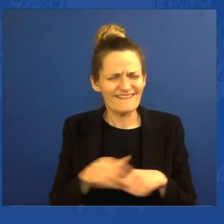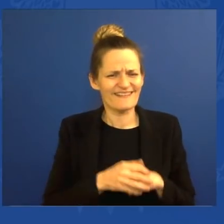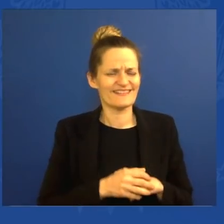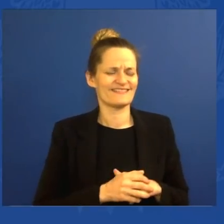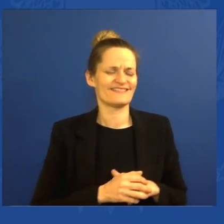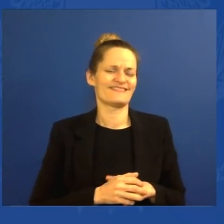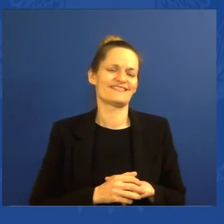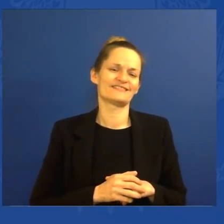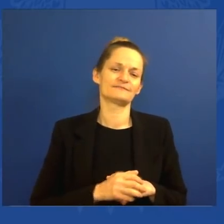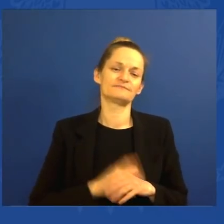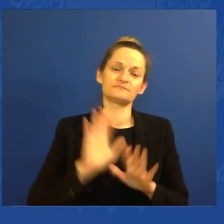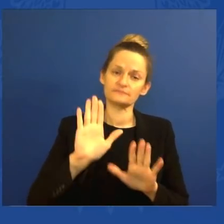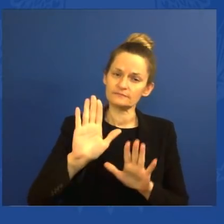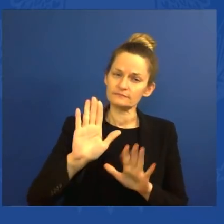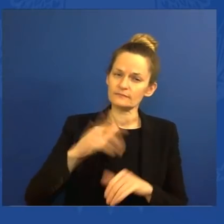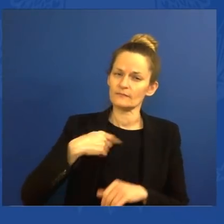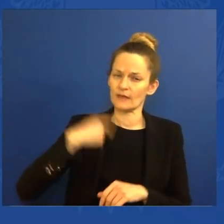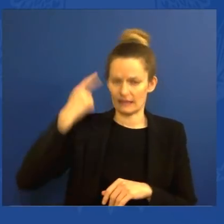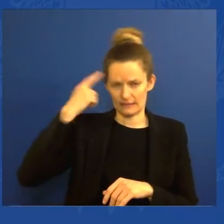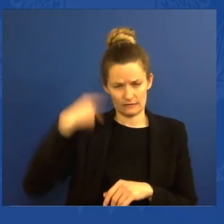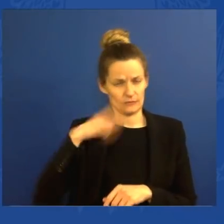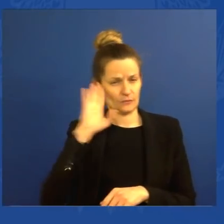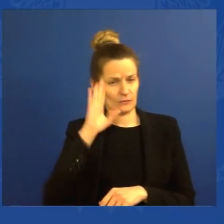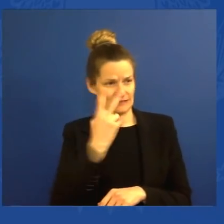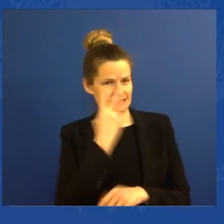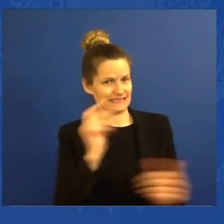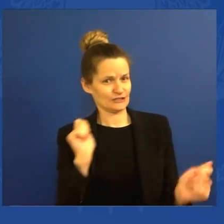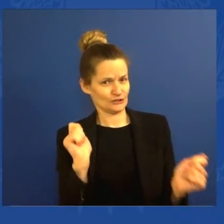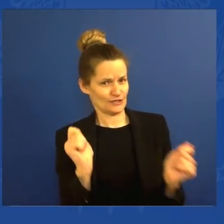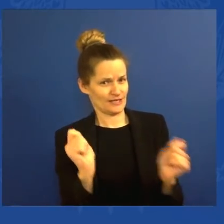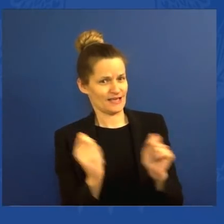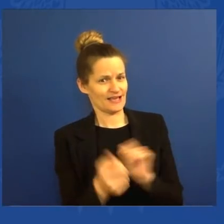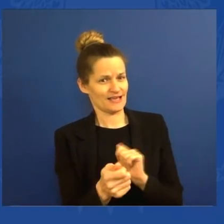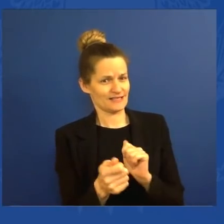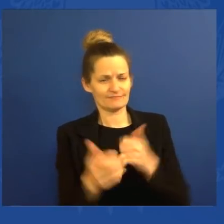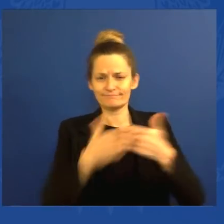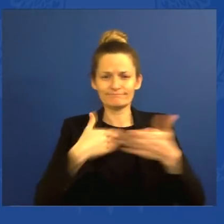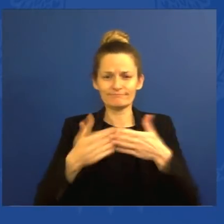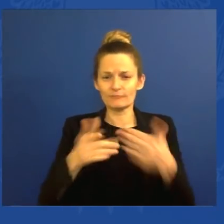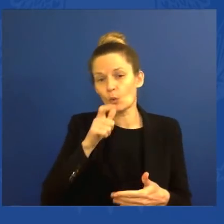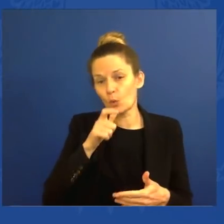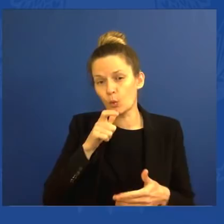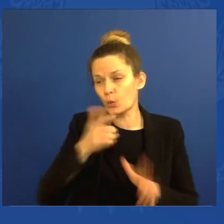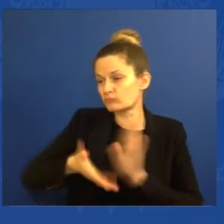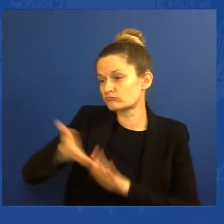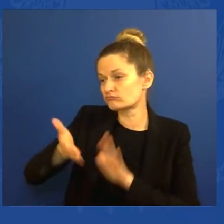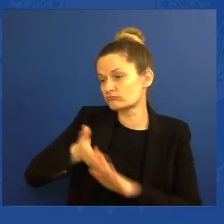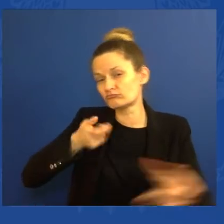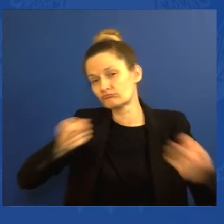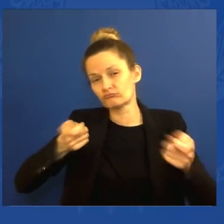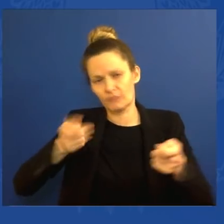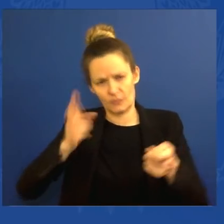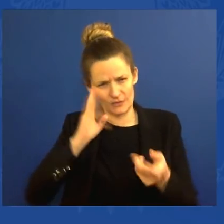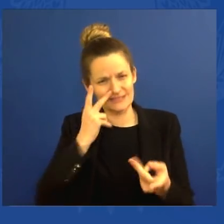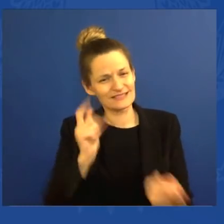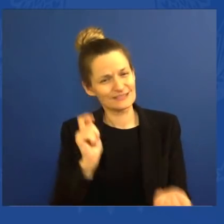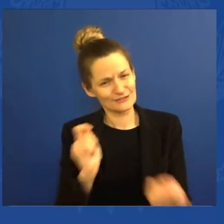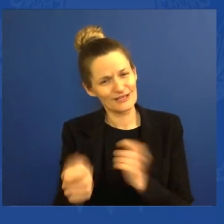no matter who's in charge, they're going to create fundamental -- fundamental change is taking place geographically,